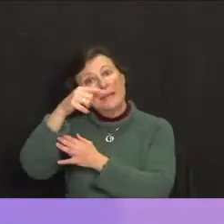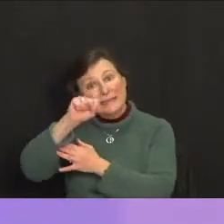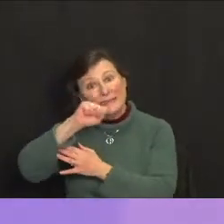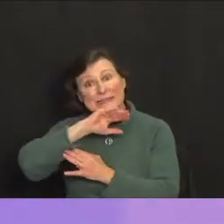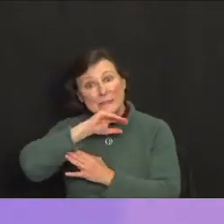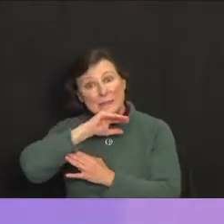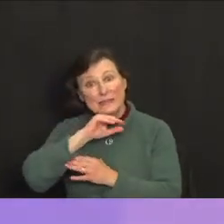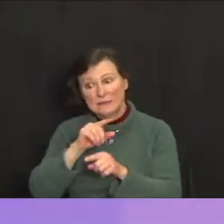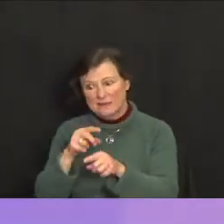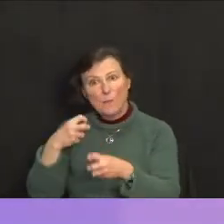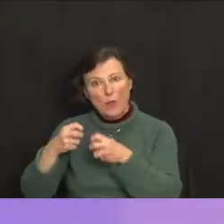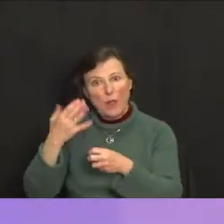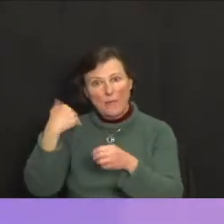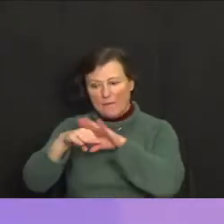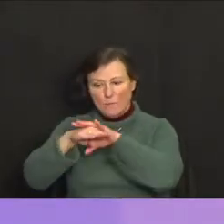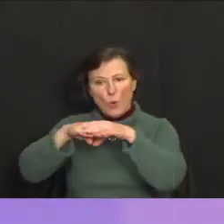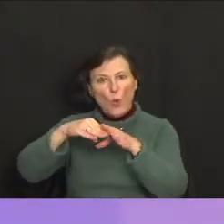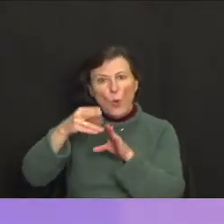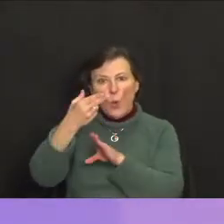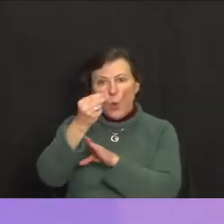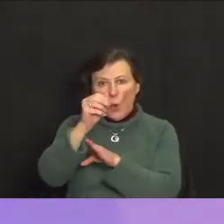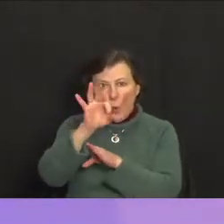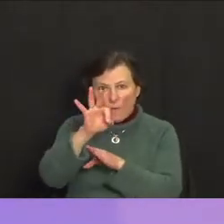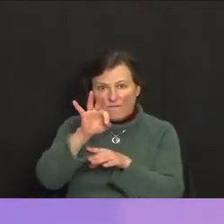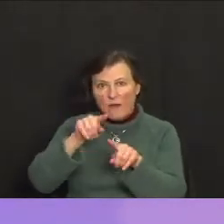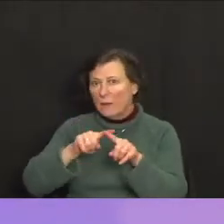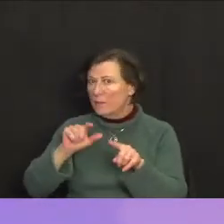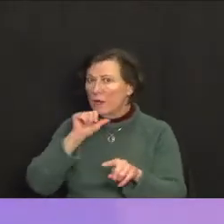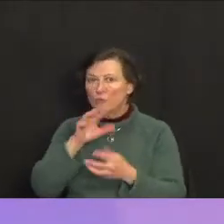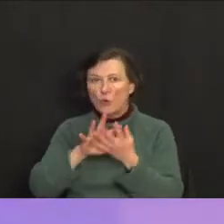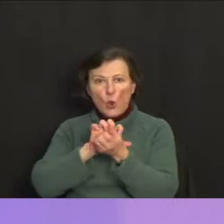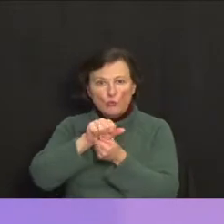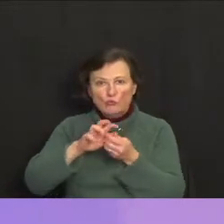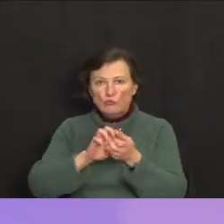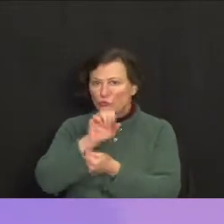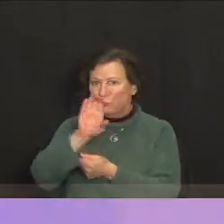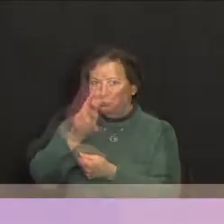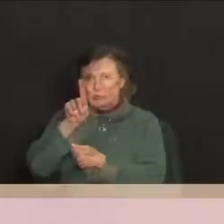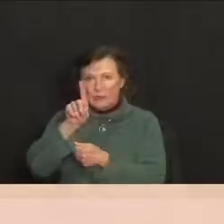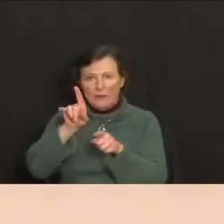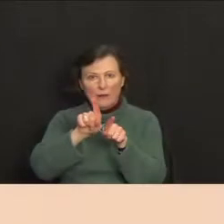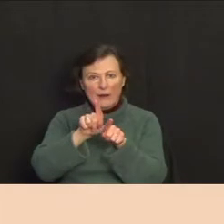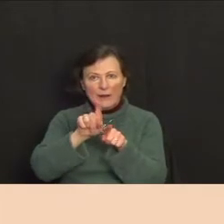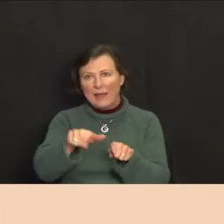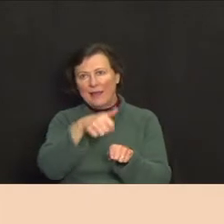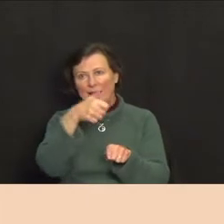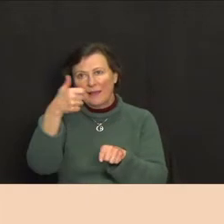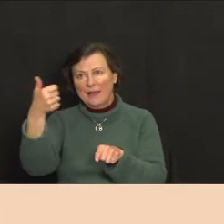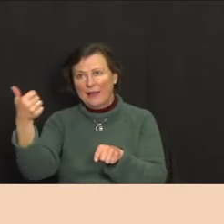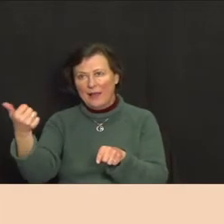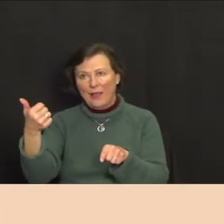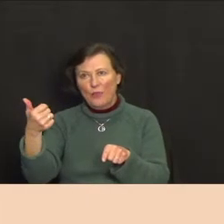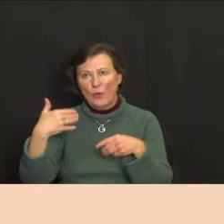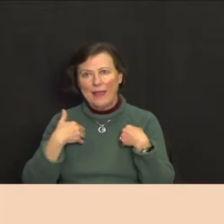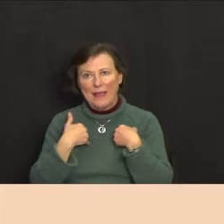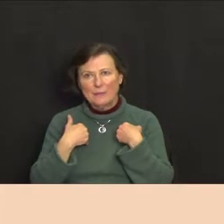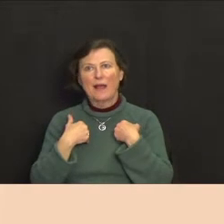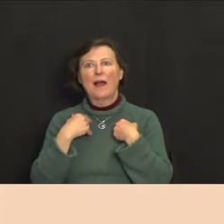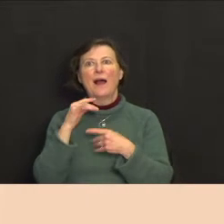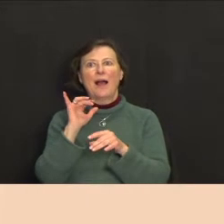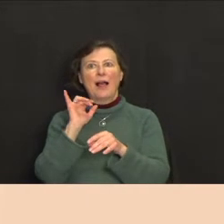have a hoof but don't chew cud like other hoofed animals. Can we show a slide, ah yes, other animals.